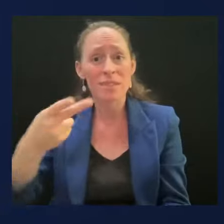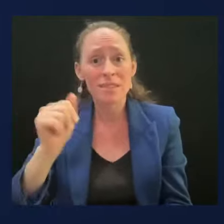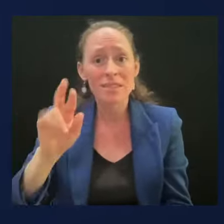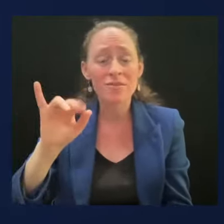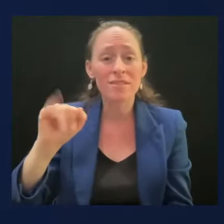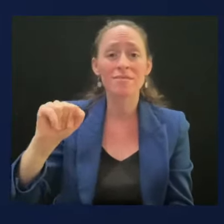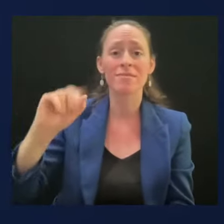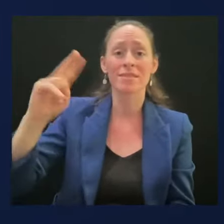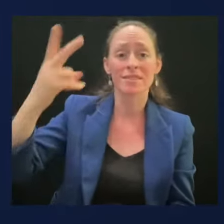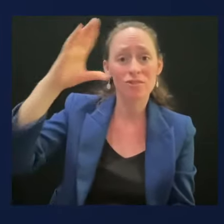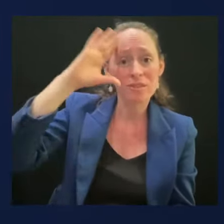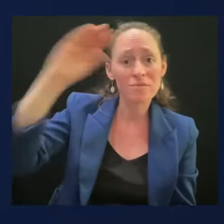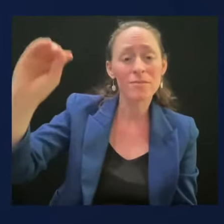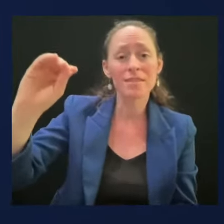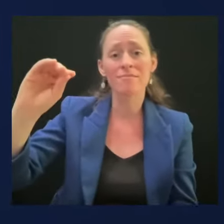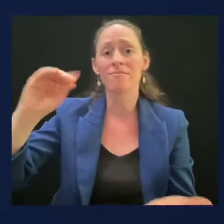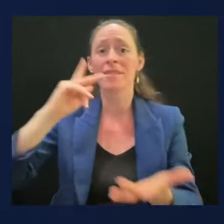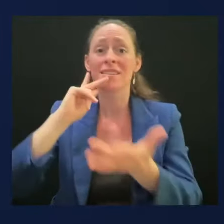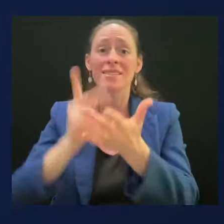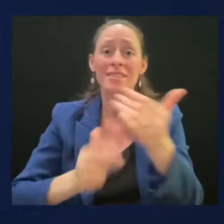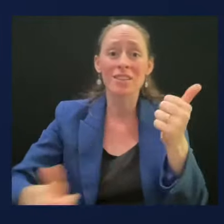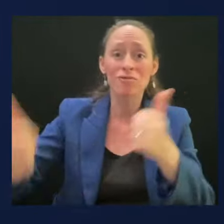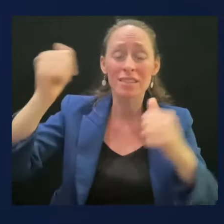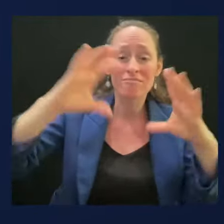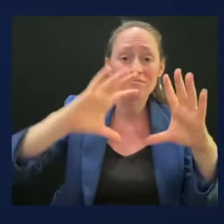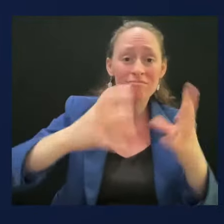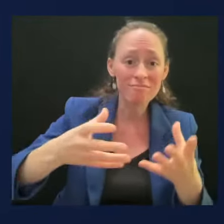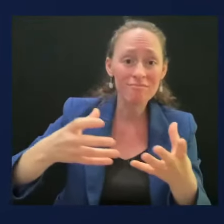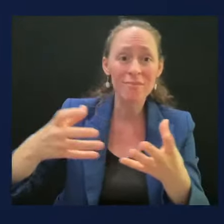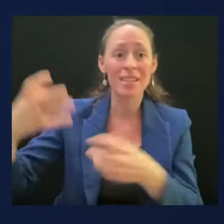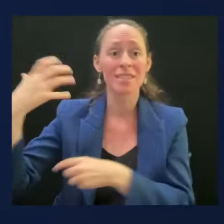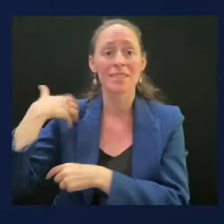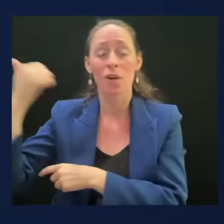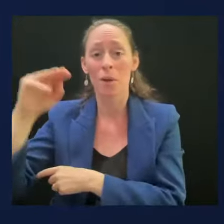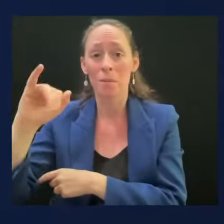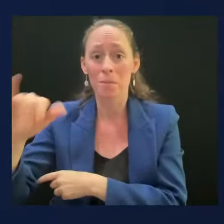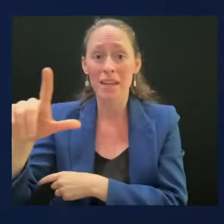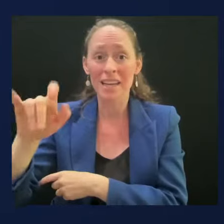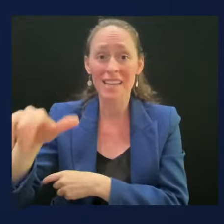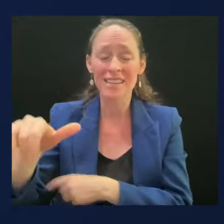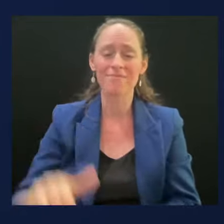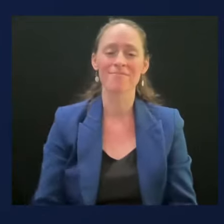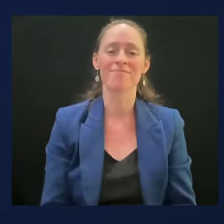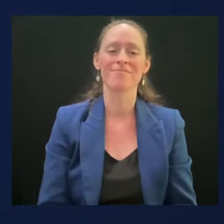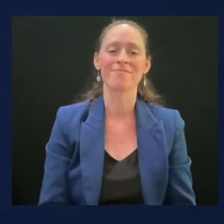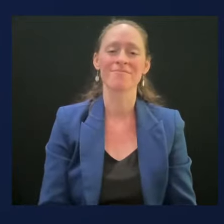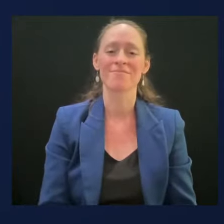and most importantly, veterans, servicemen and women, and their survivors: